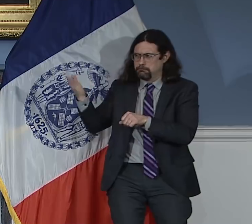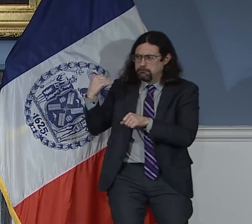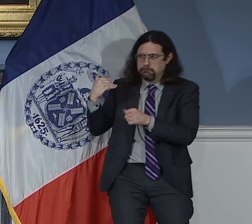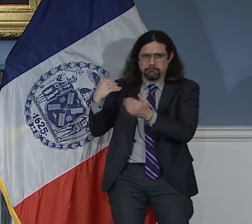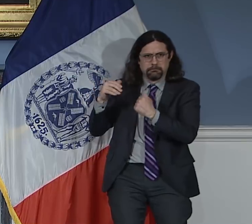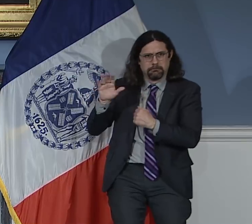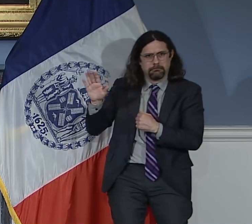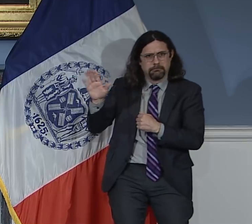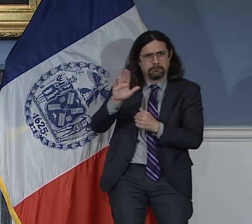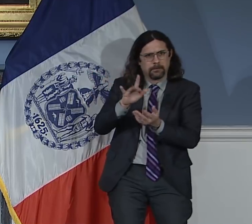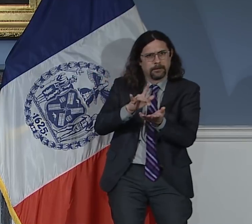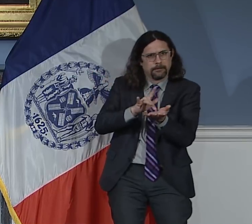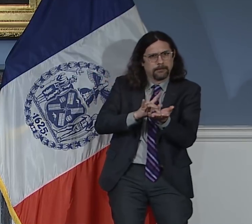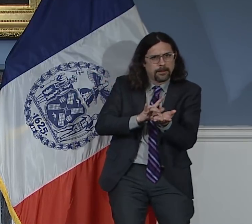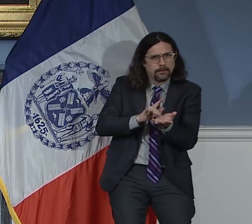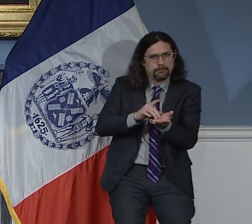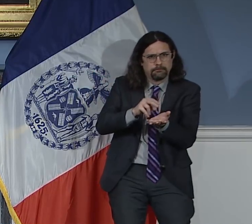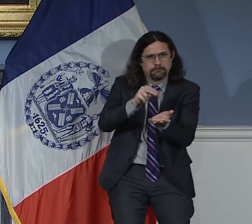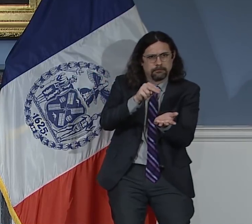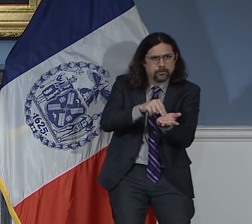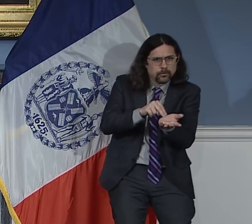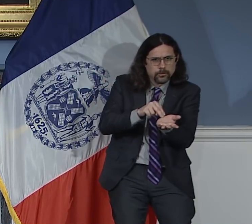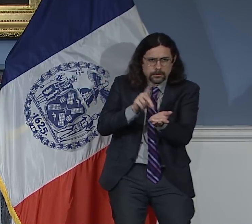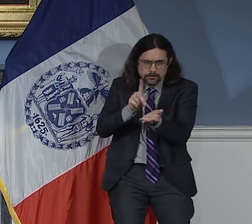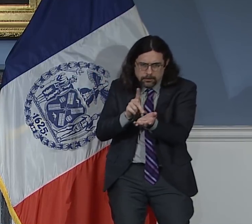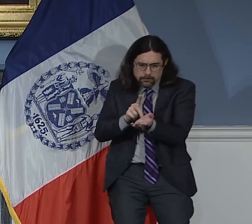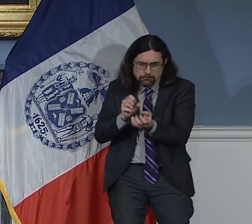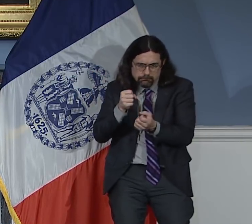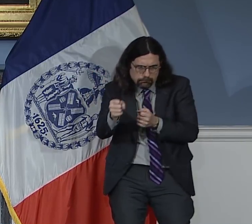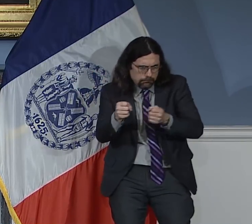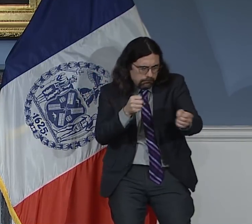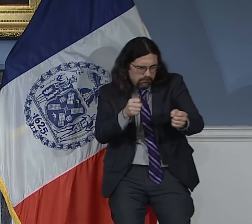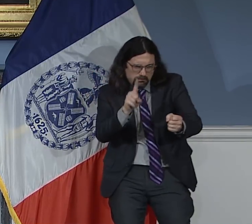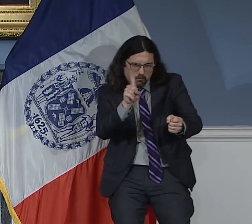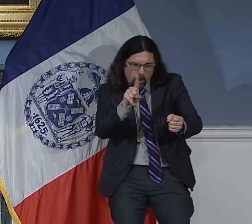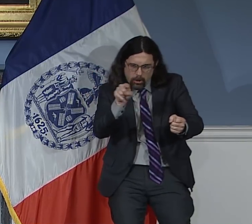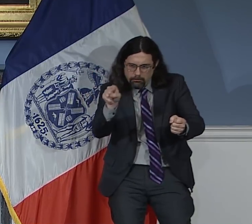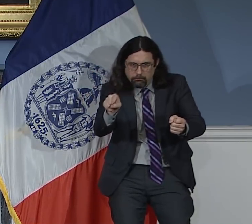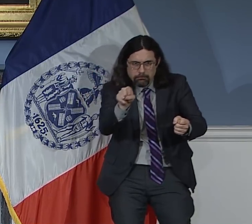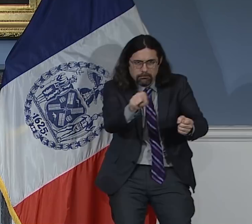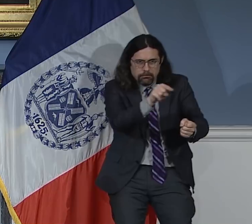DIRECTLY TO WHEREVER THE NEED IS GREATEST. OUR HEALTH CARE